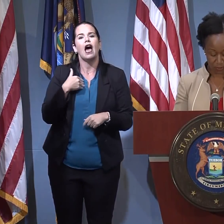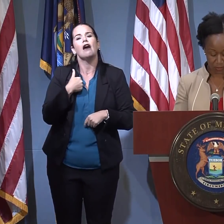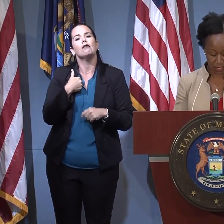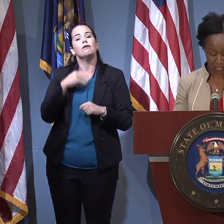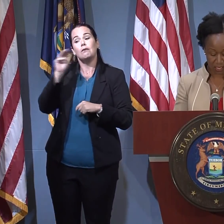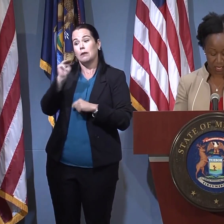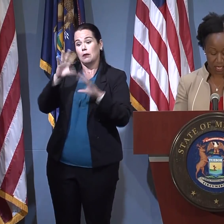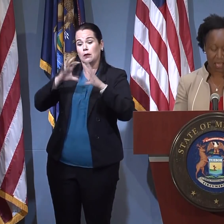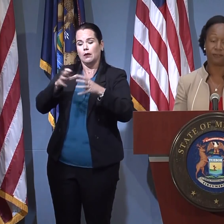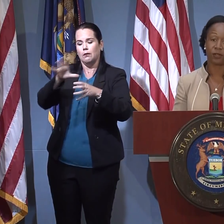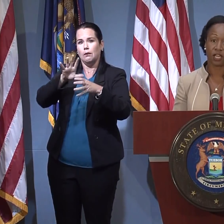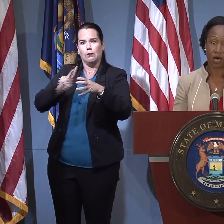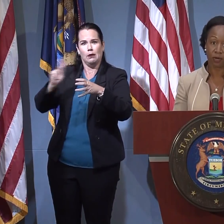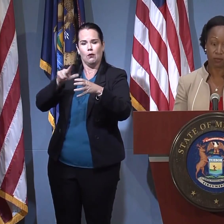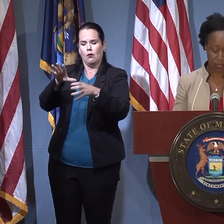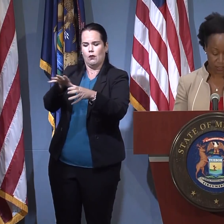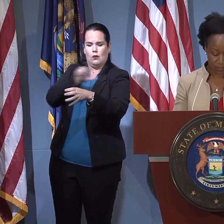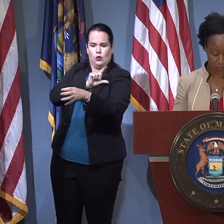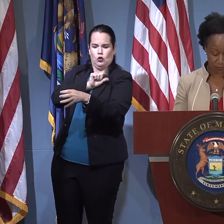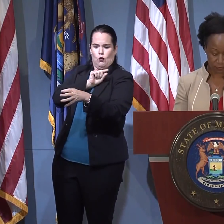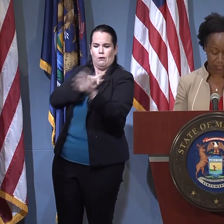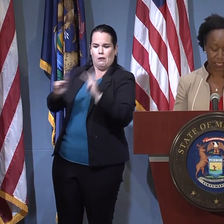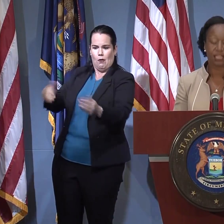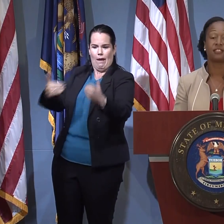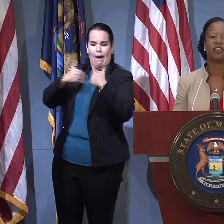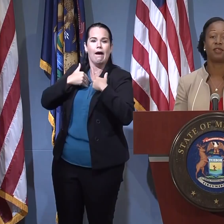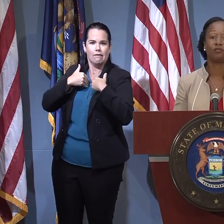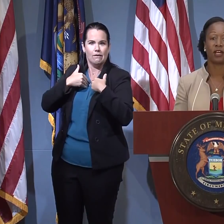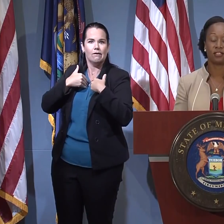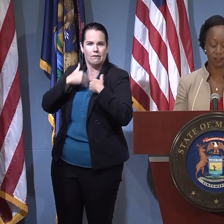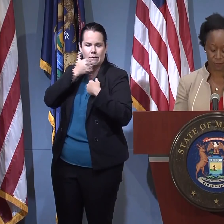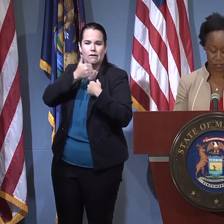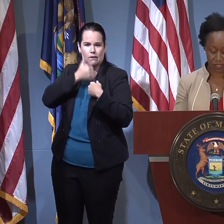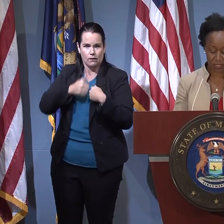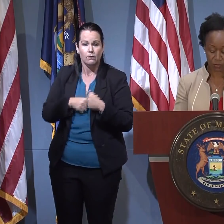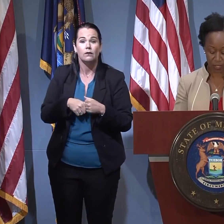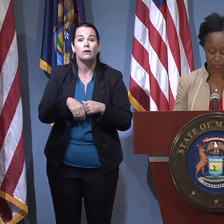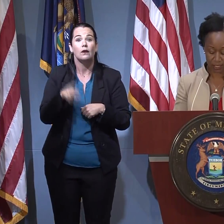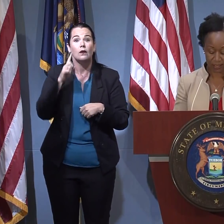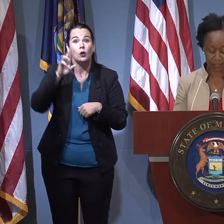SAG FAU, JACKSON, LANSING, THE UPPER PENINSULA HAVE OVER 20 CASES PER MILLION CASES PER DAY